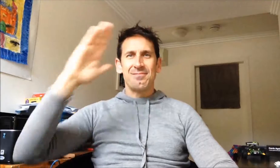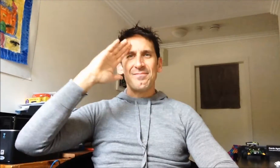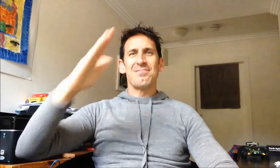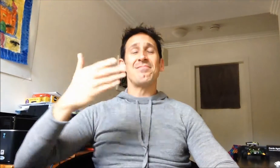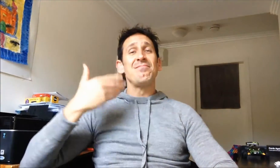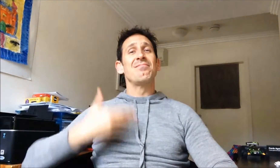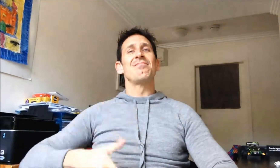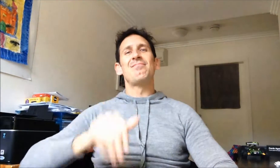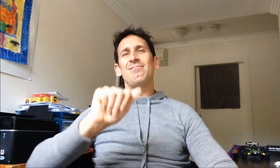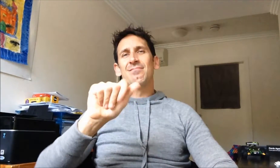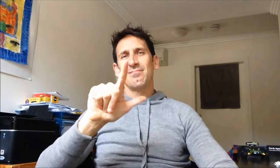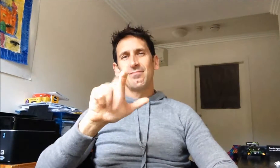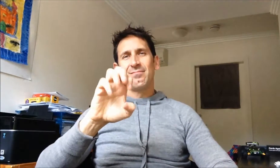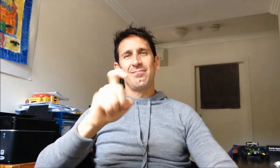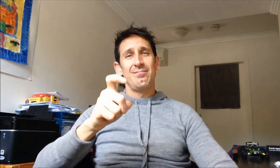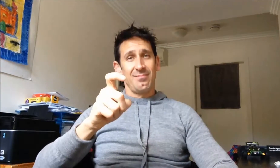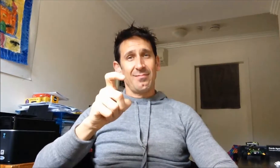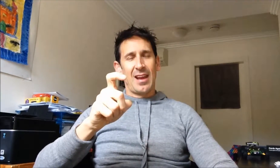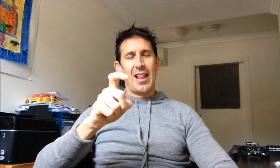Hello there, I'm Alex.